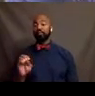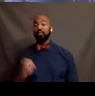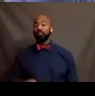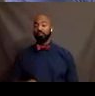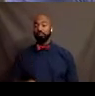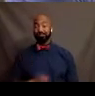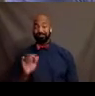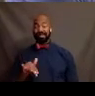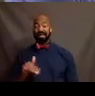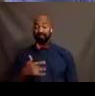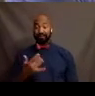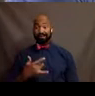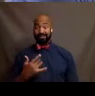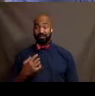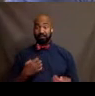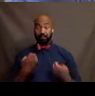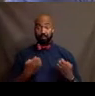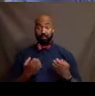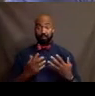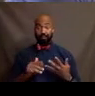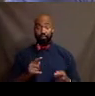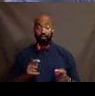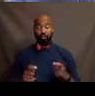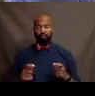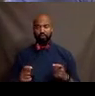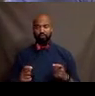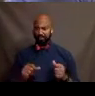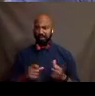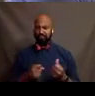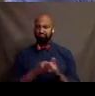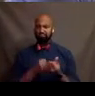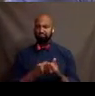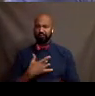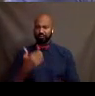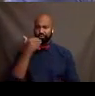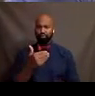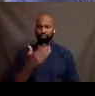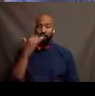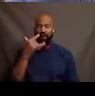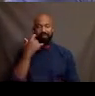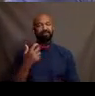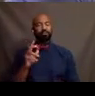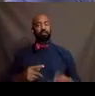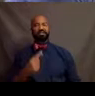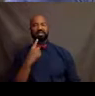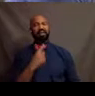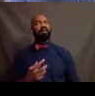that they feel like themselves, they finally feel like themselves which it's great to hear, but that's exactly why we have these conversations